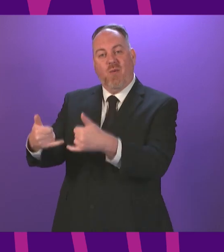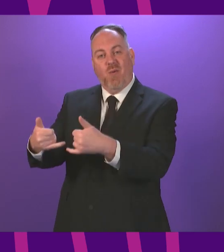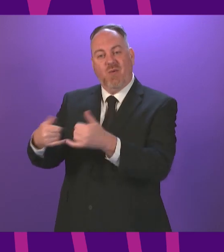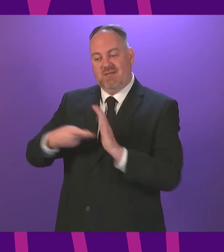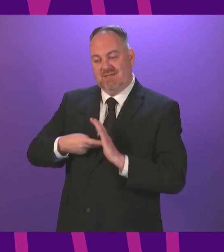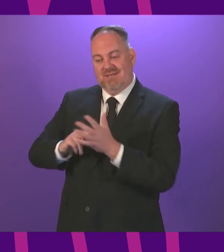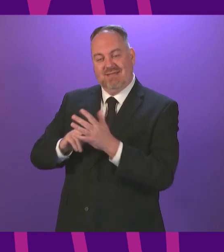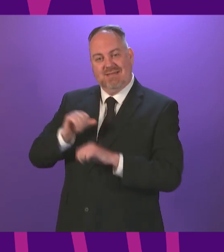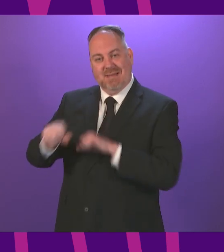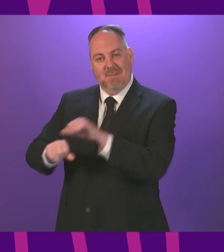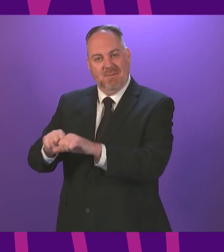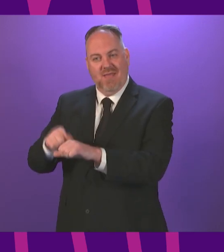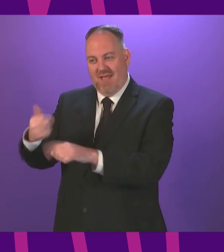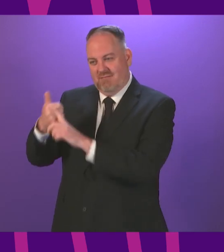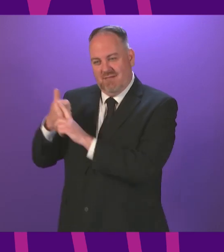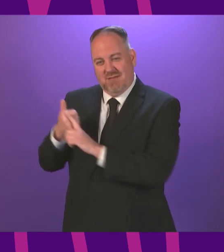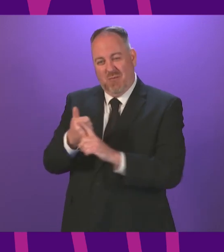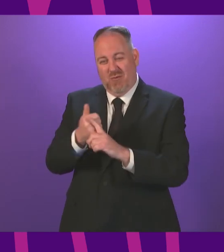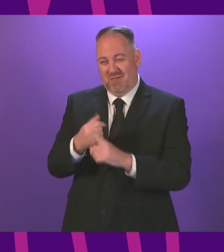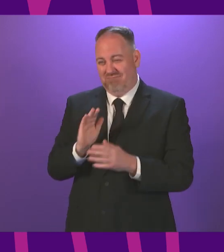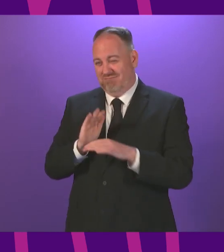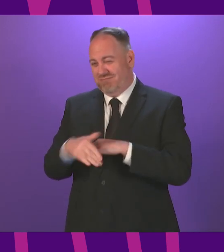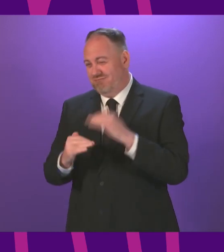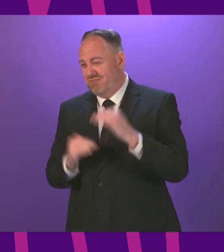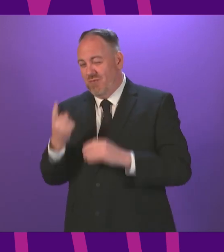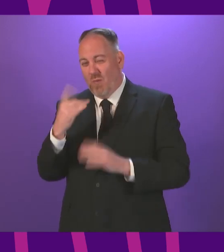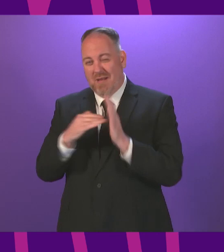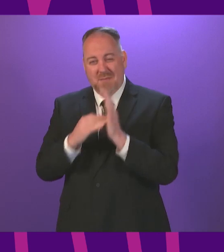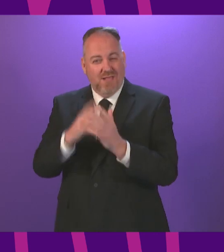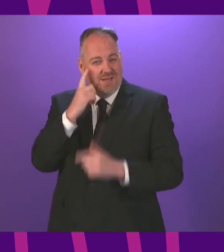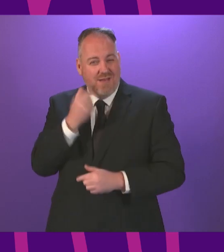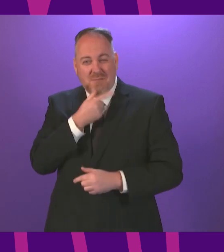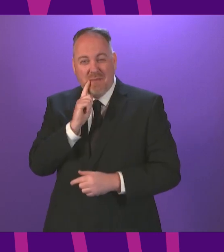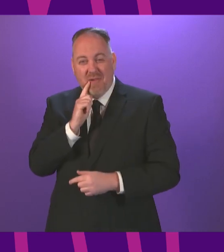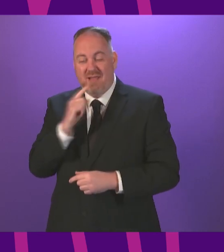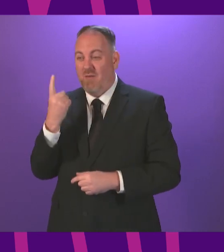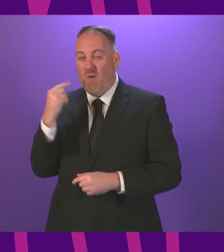hope and inspiration every year to more than 1 million young people in more than 100 countries